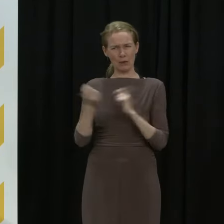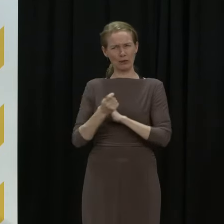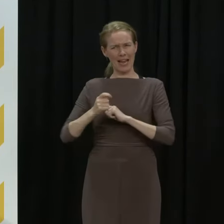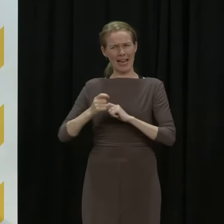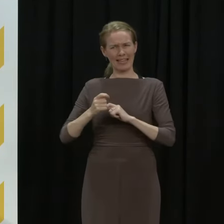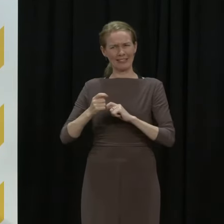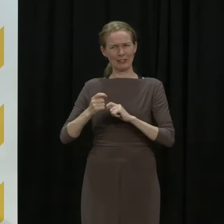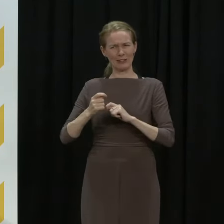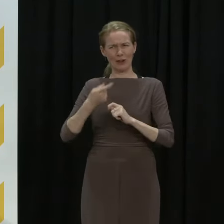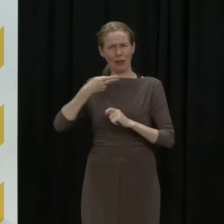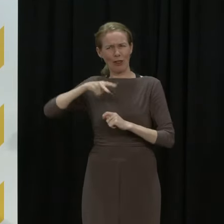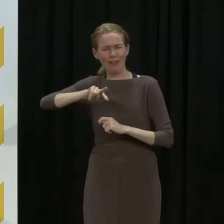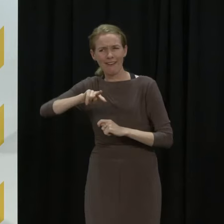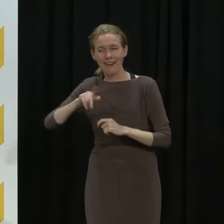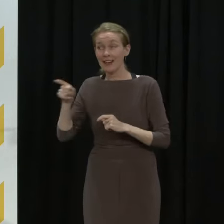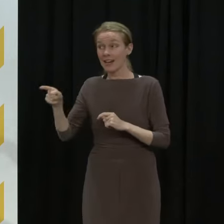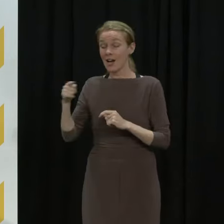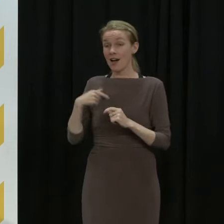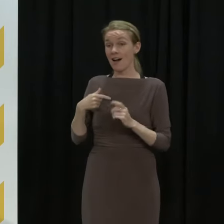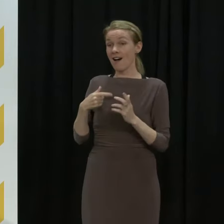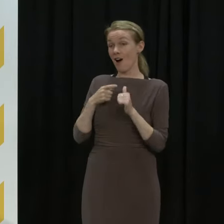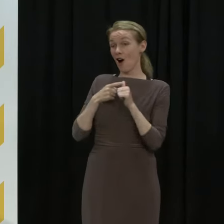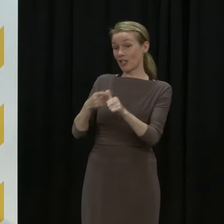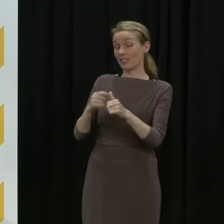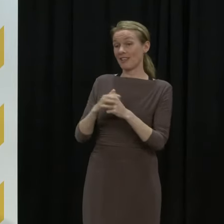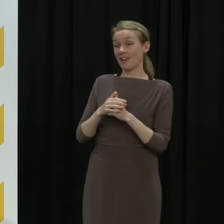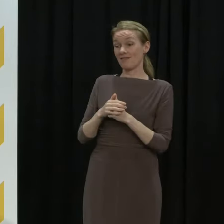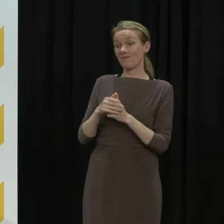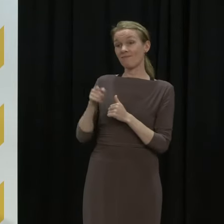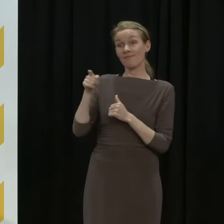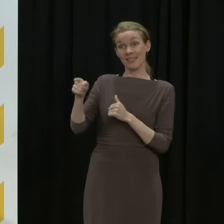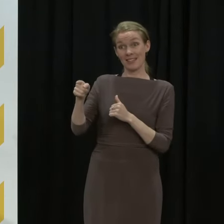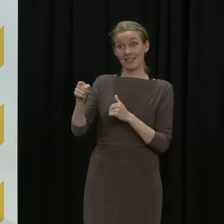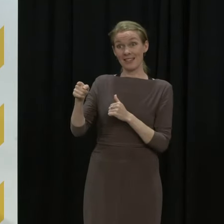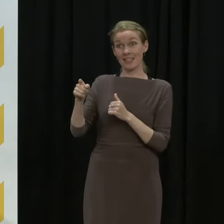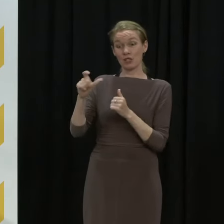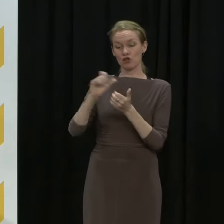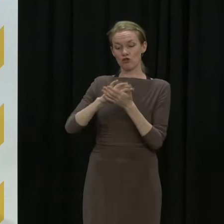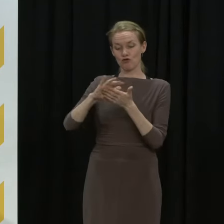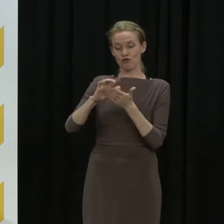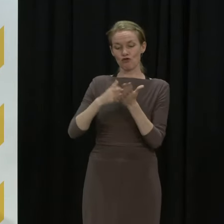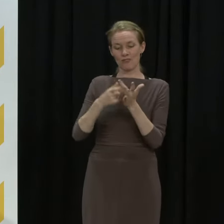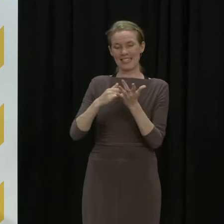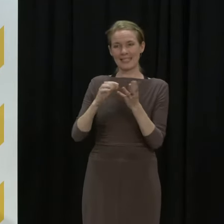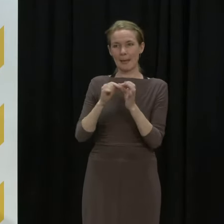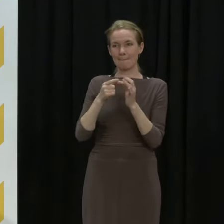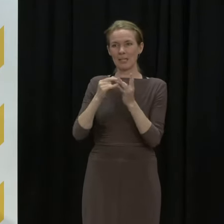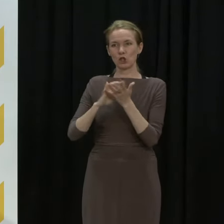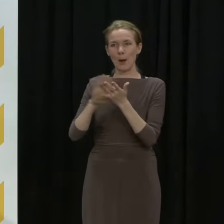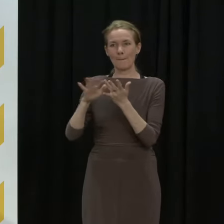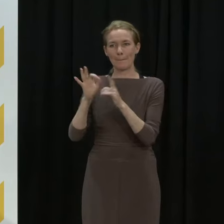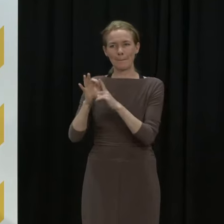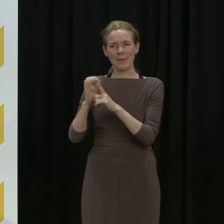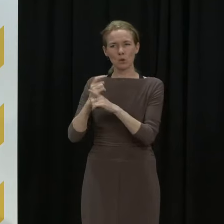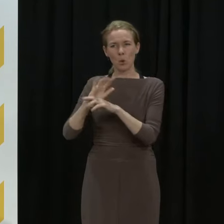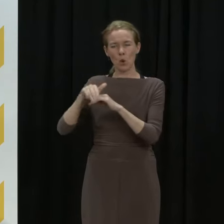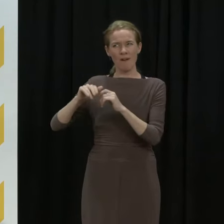a particular piece of research